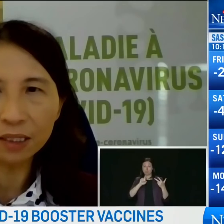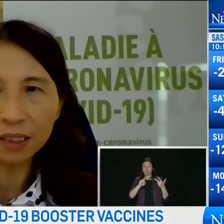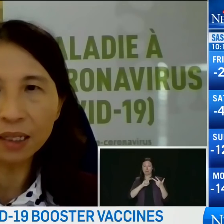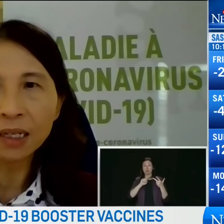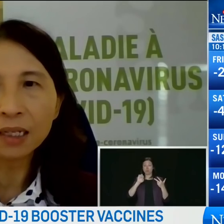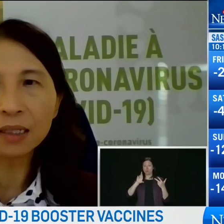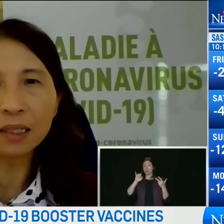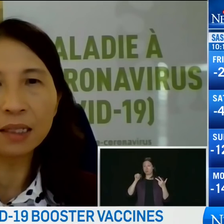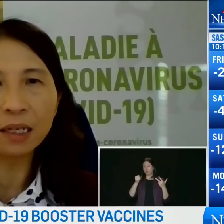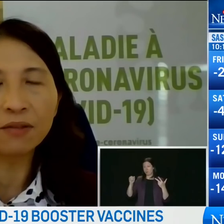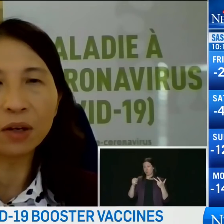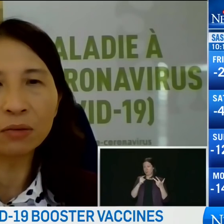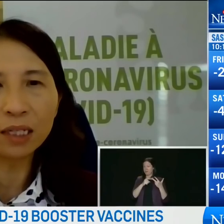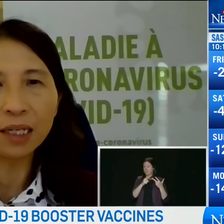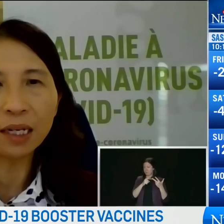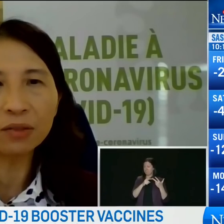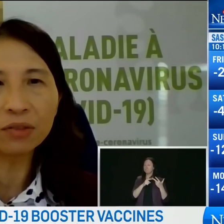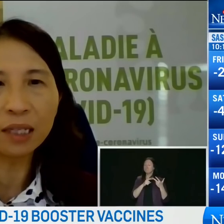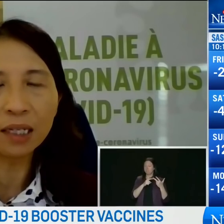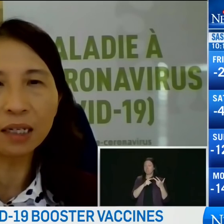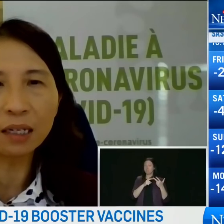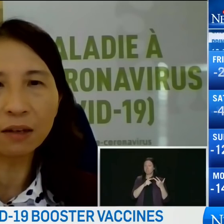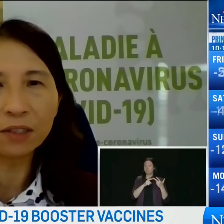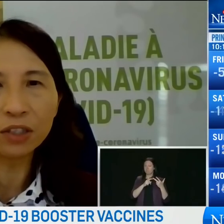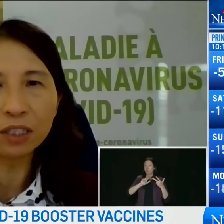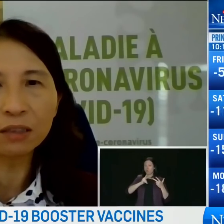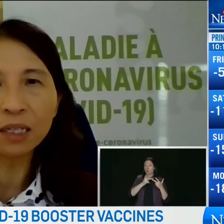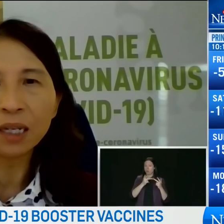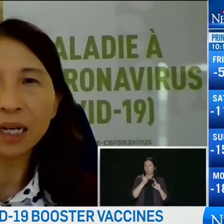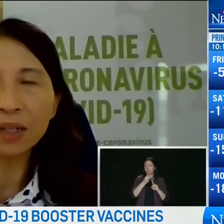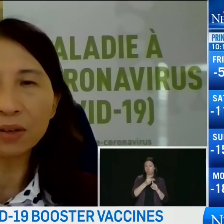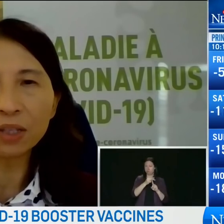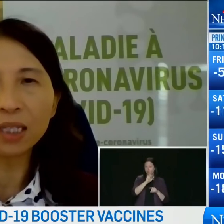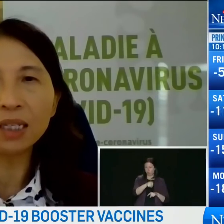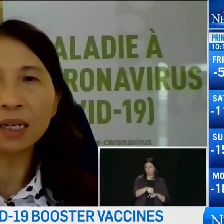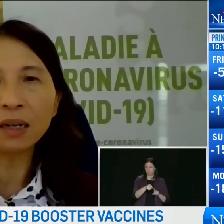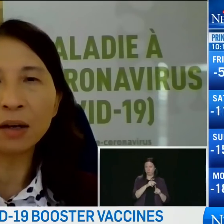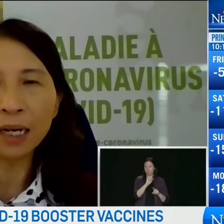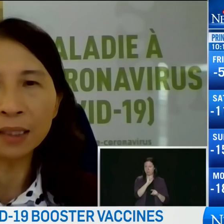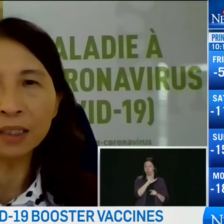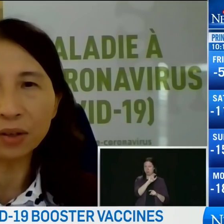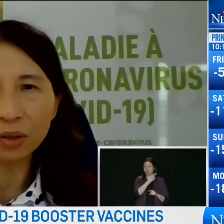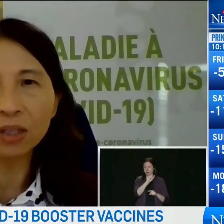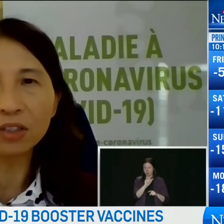WHO RECEIVE AN EXCLUSIVELY VIRAL